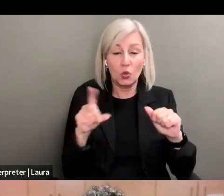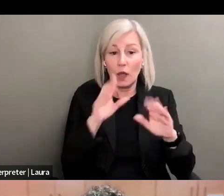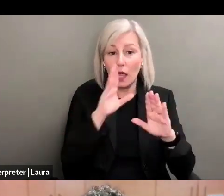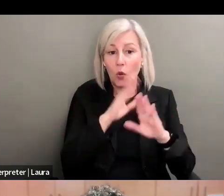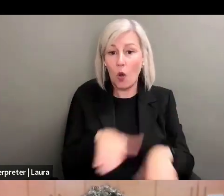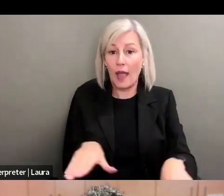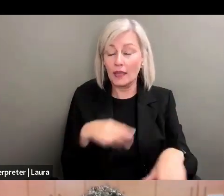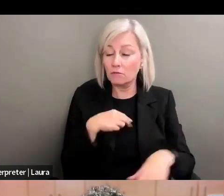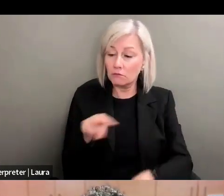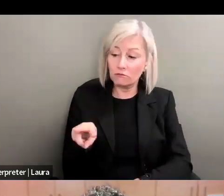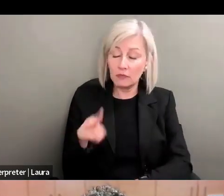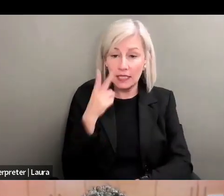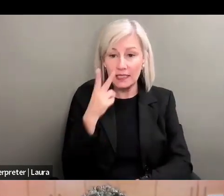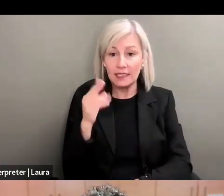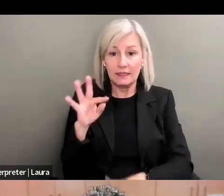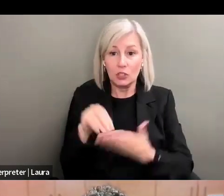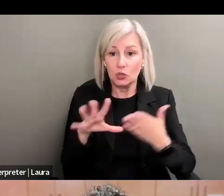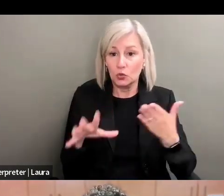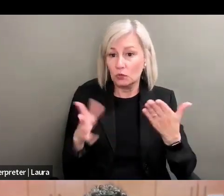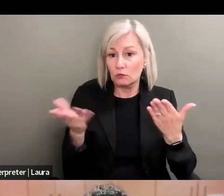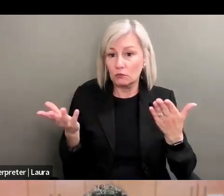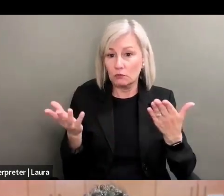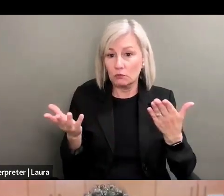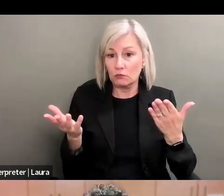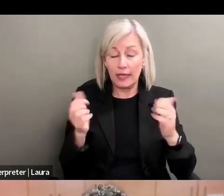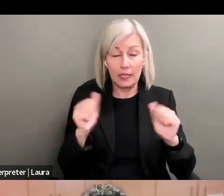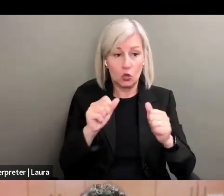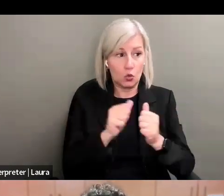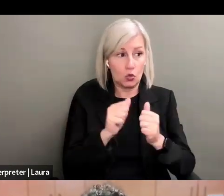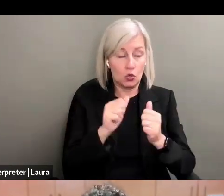see if that student even per or can you do it without any additional background